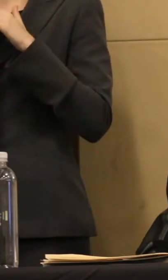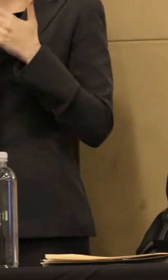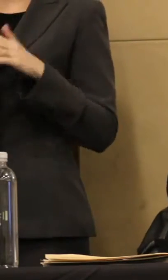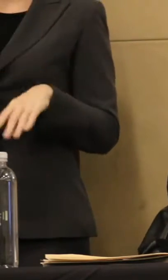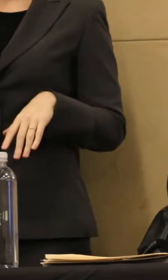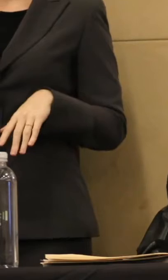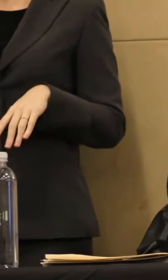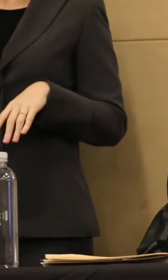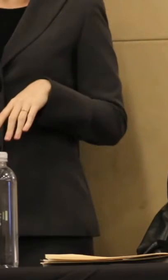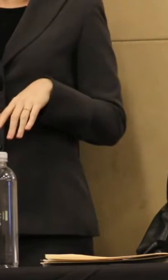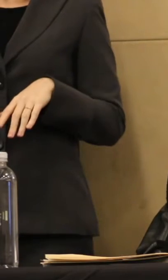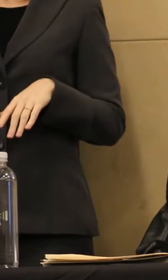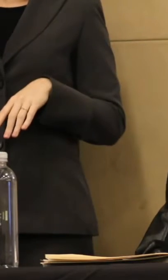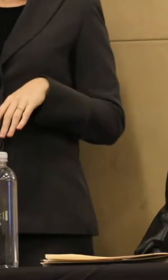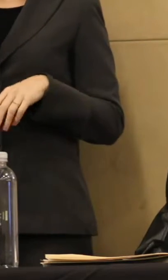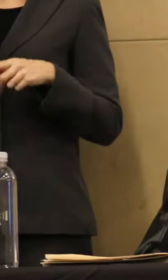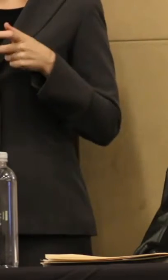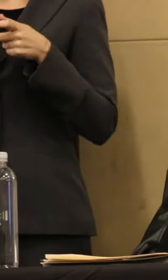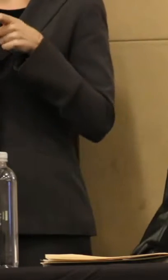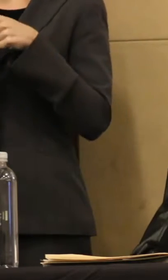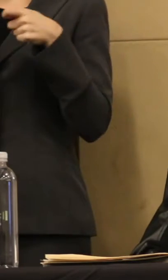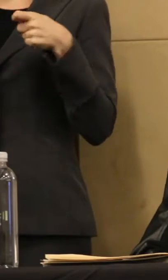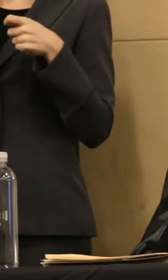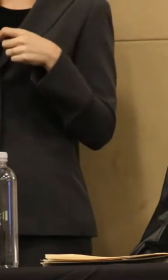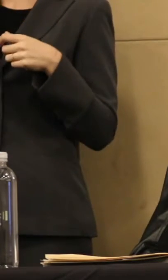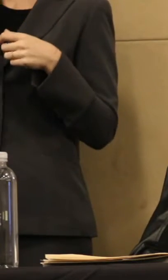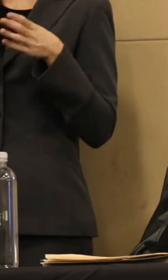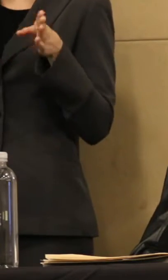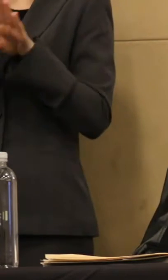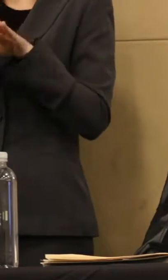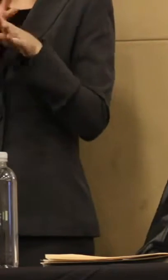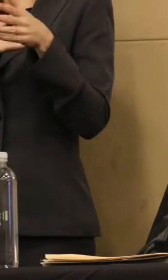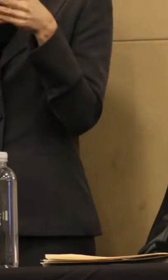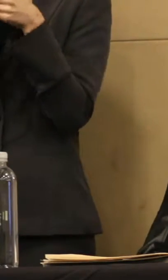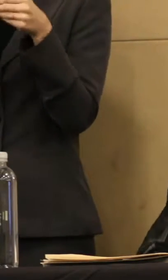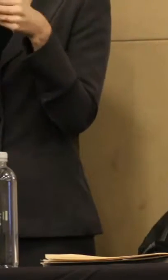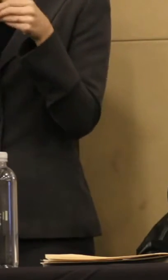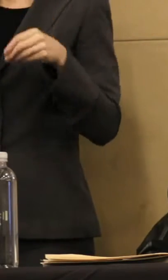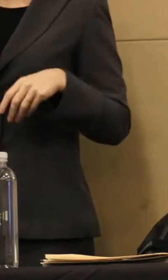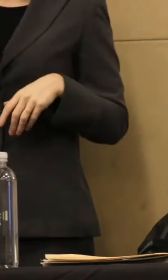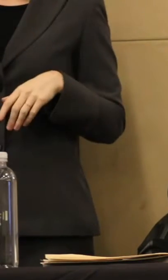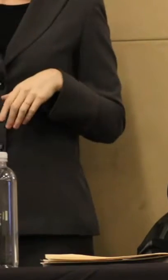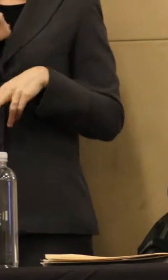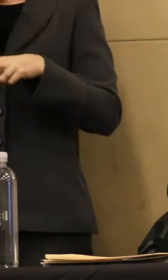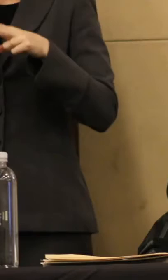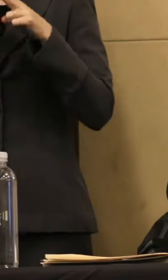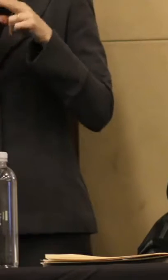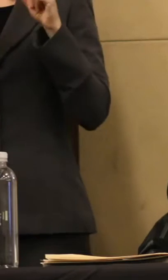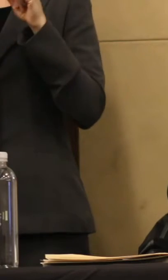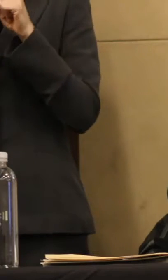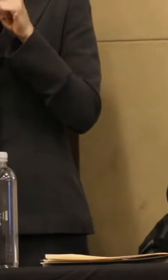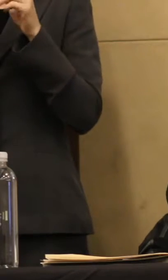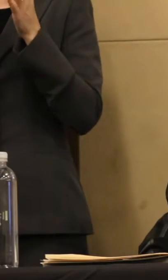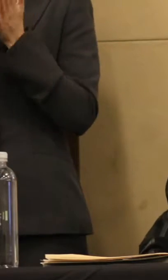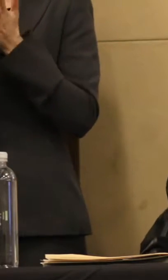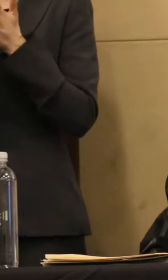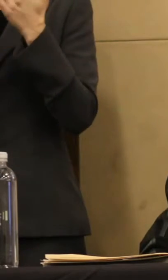I do want to say we've all talked about opportunity today and that this is a good opportunity